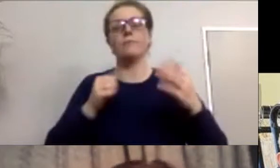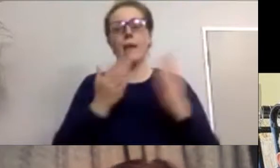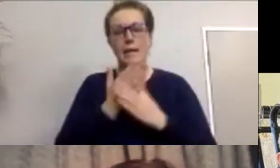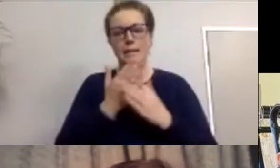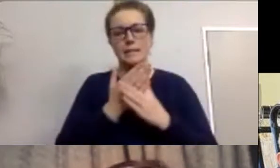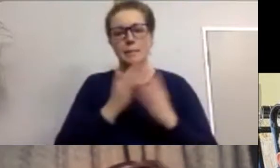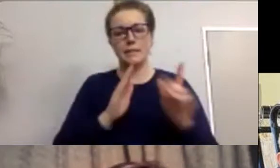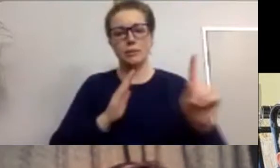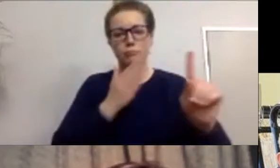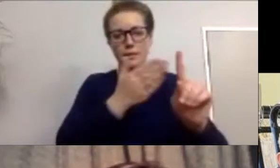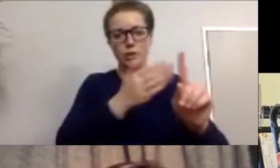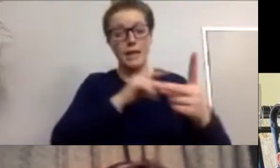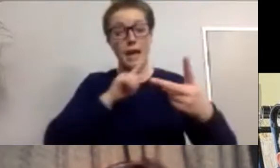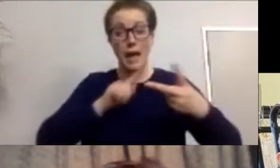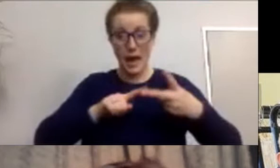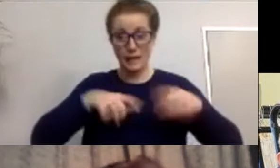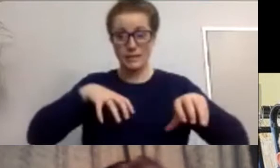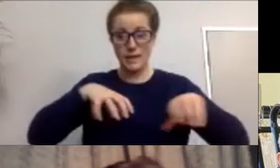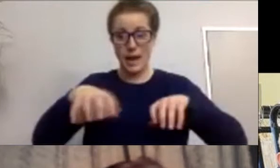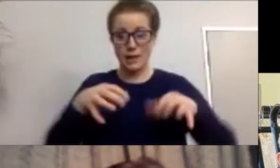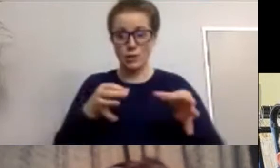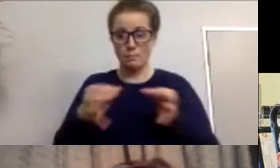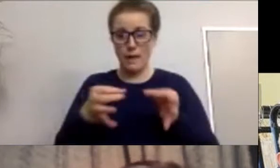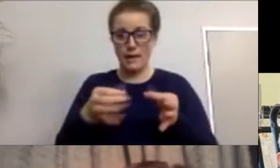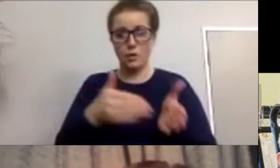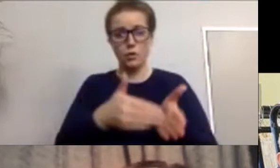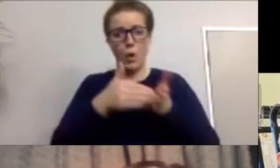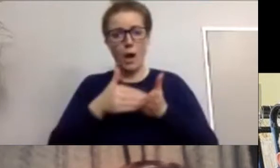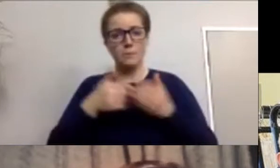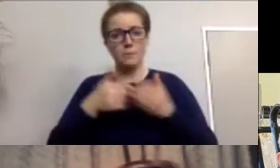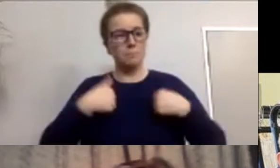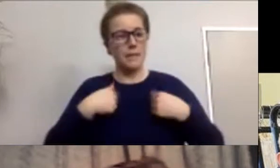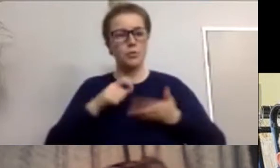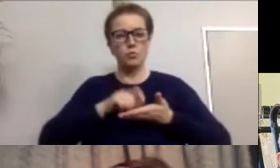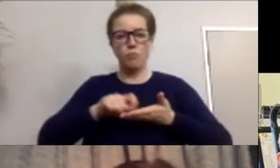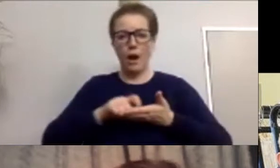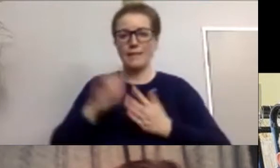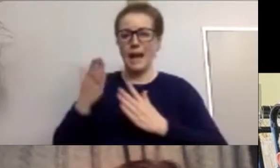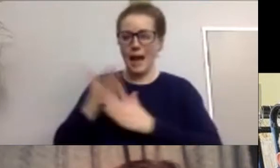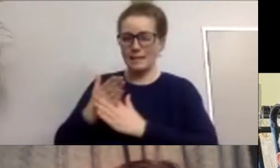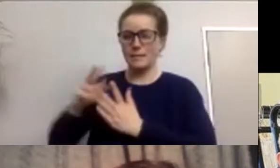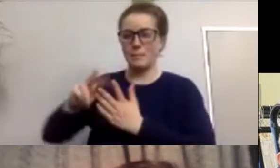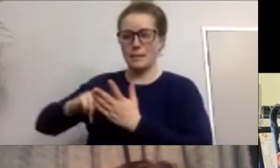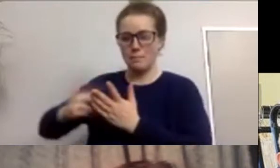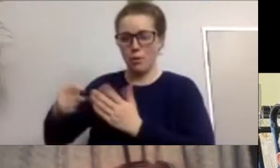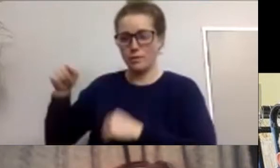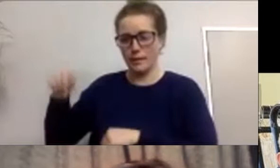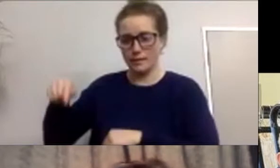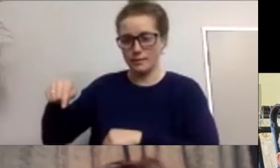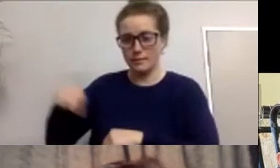plan, which helped me to write the accessibility policy. So of course after